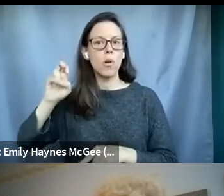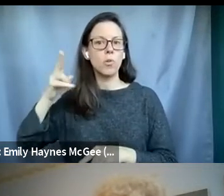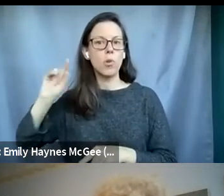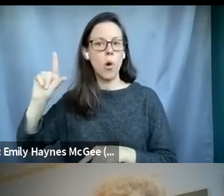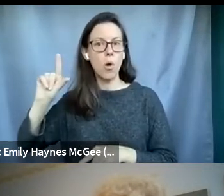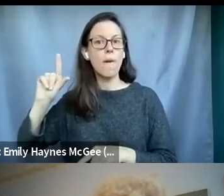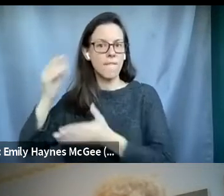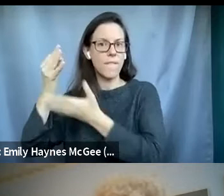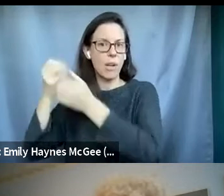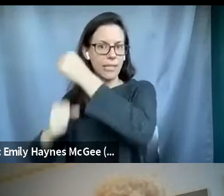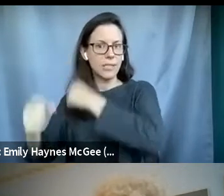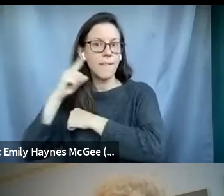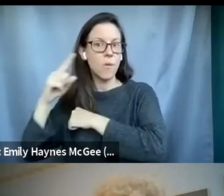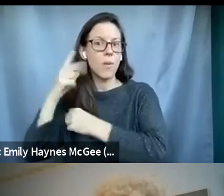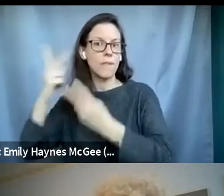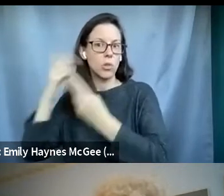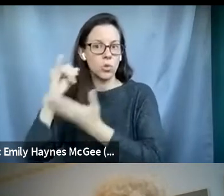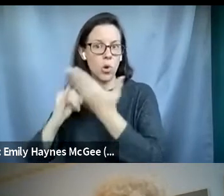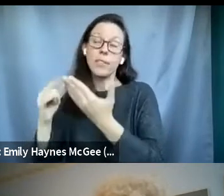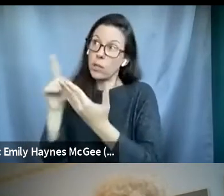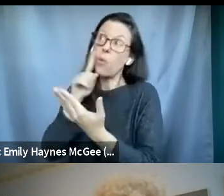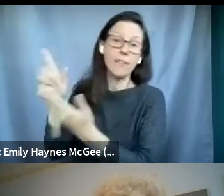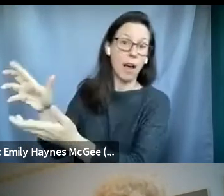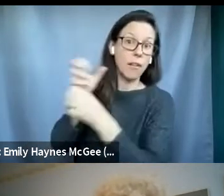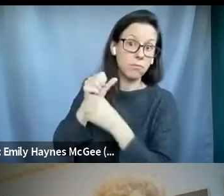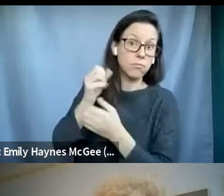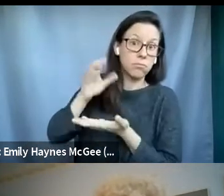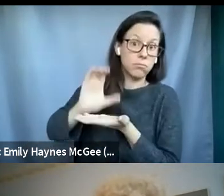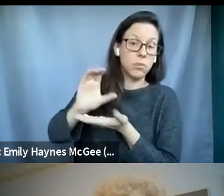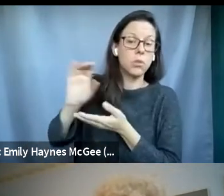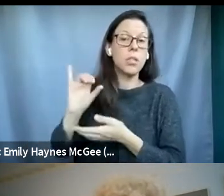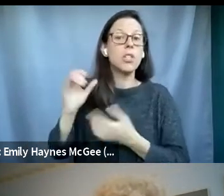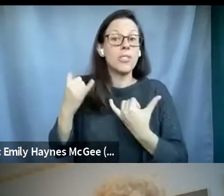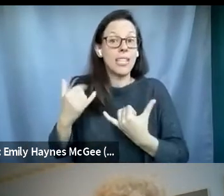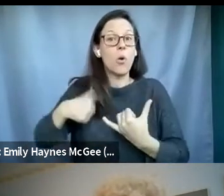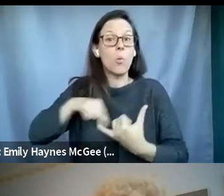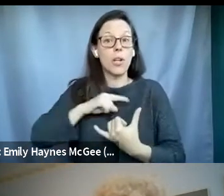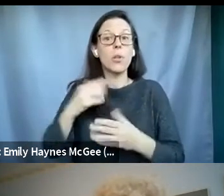And we are now the new Baltimore regional regranting institution.